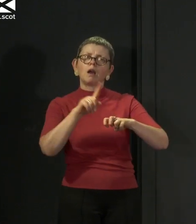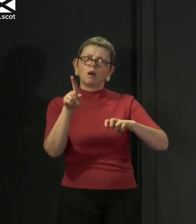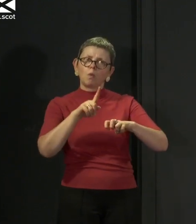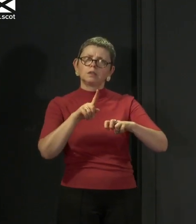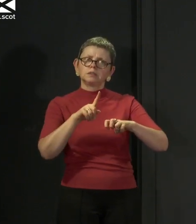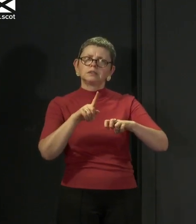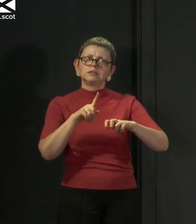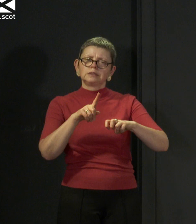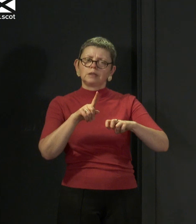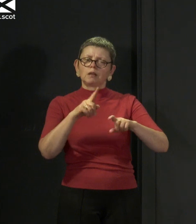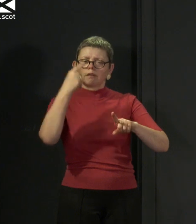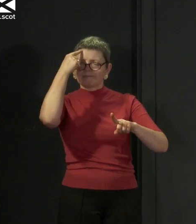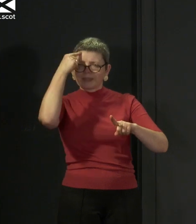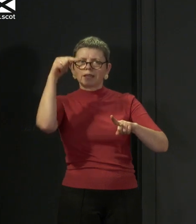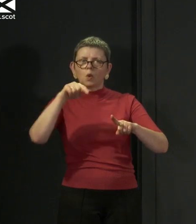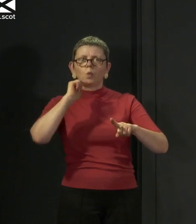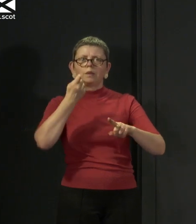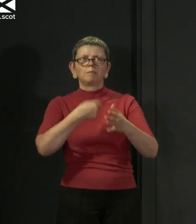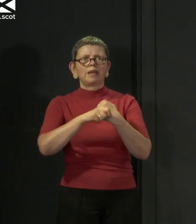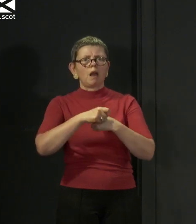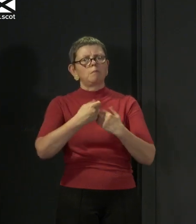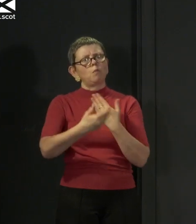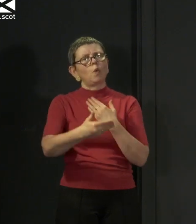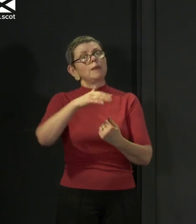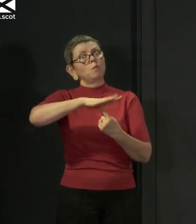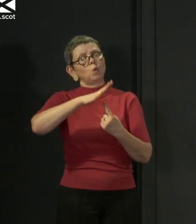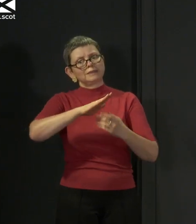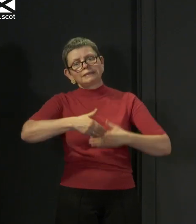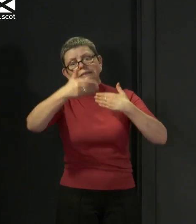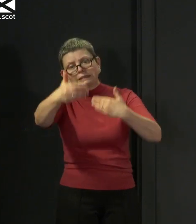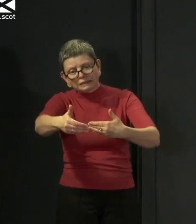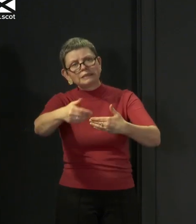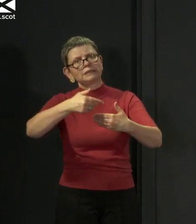have to play a more central role in the next phase of dealing with this virus, and these